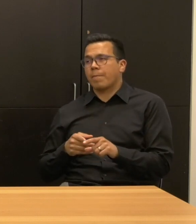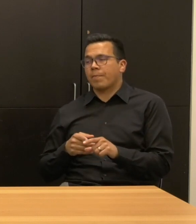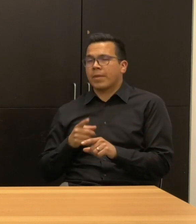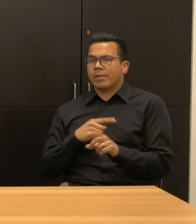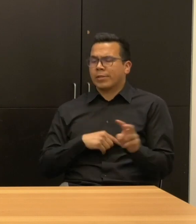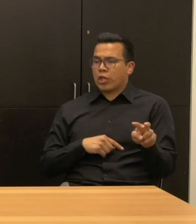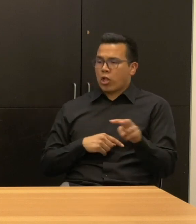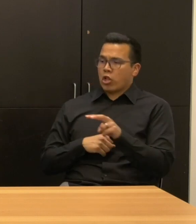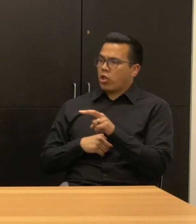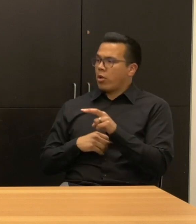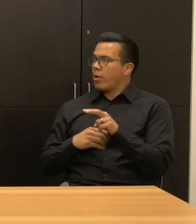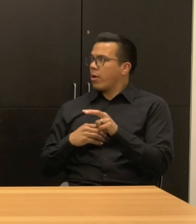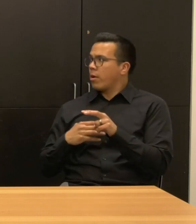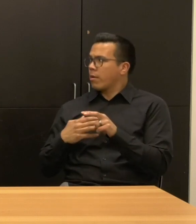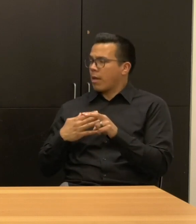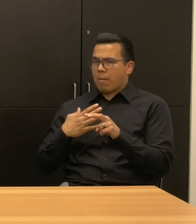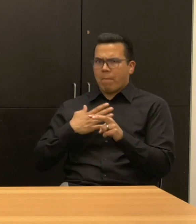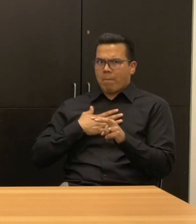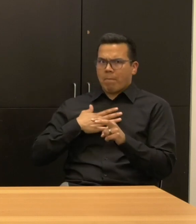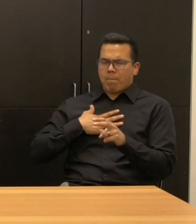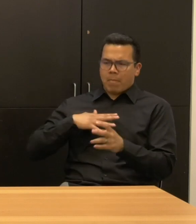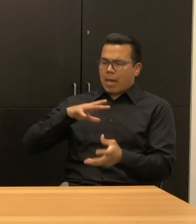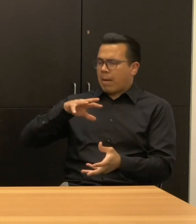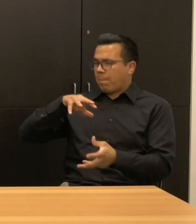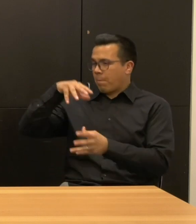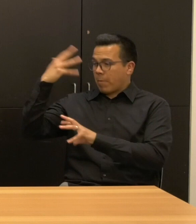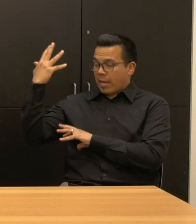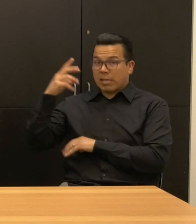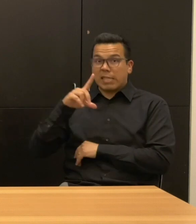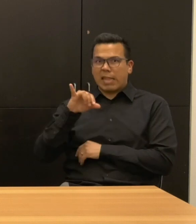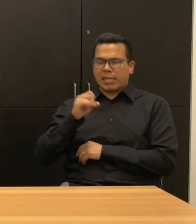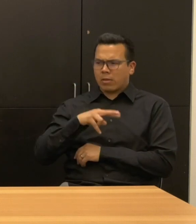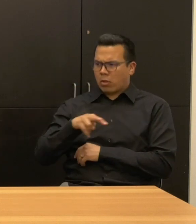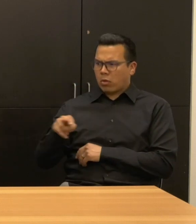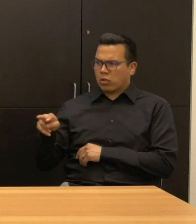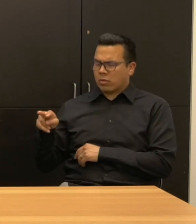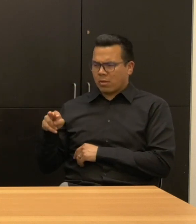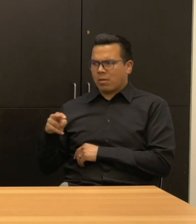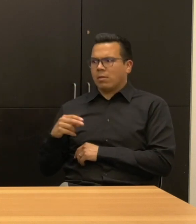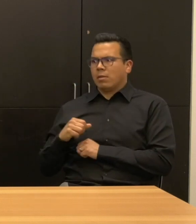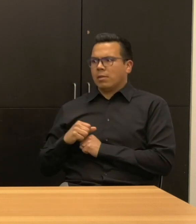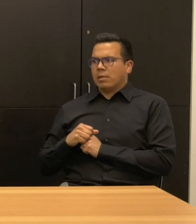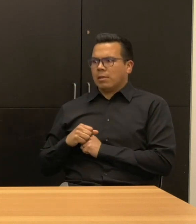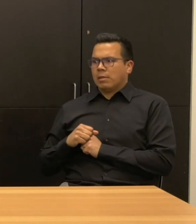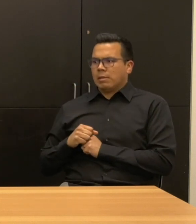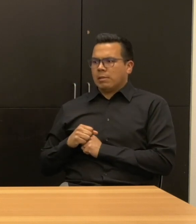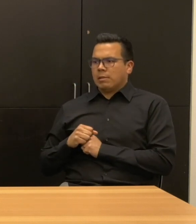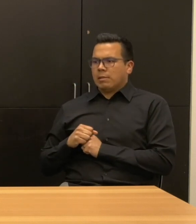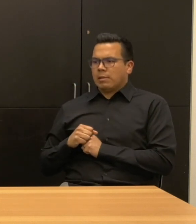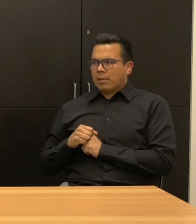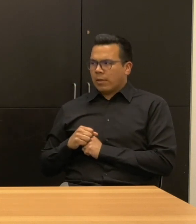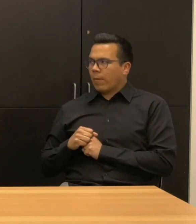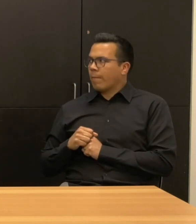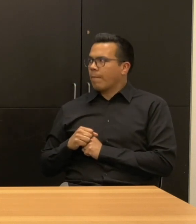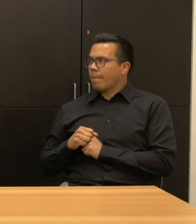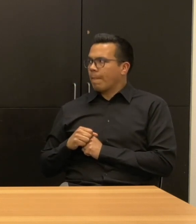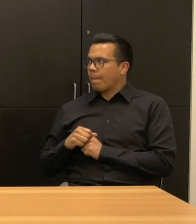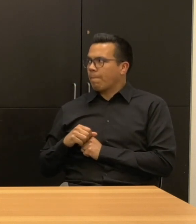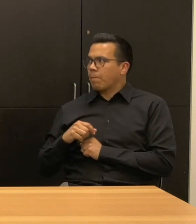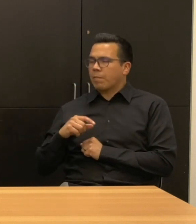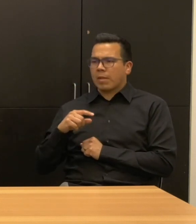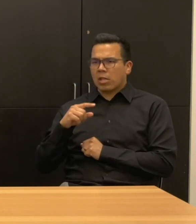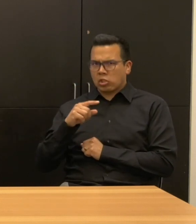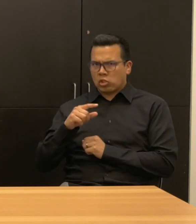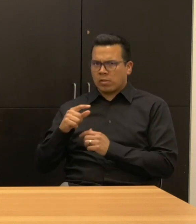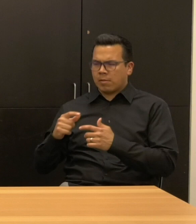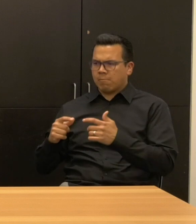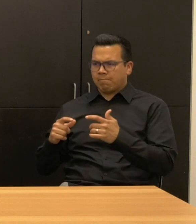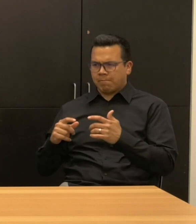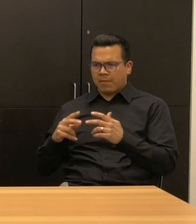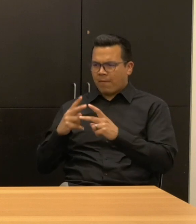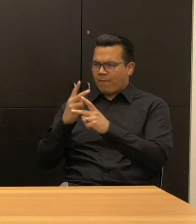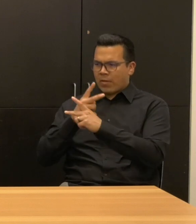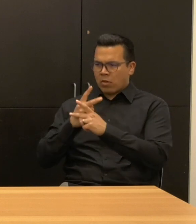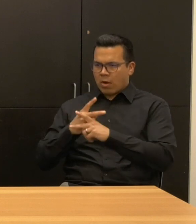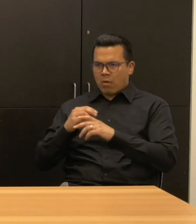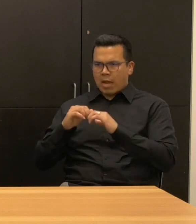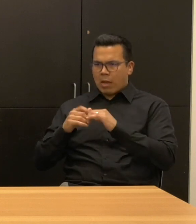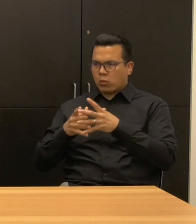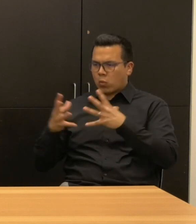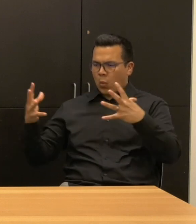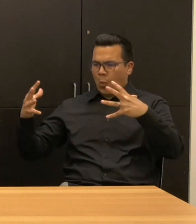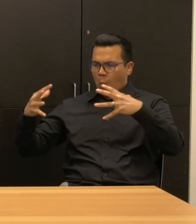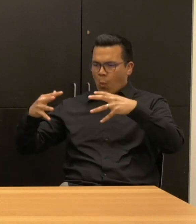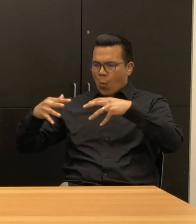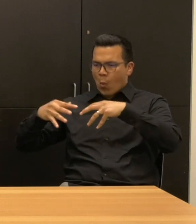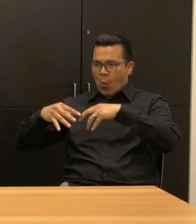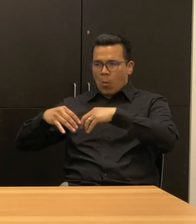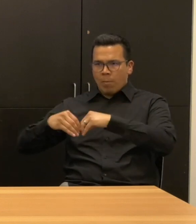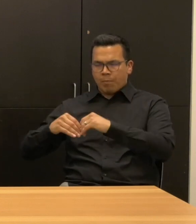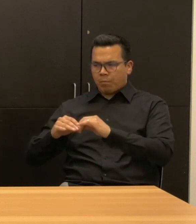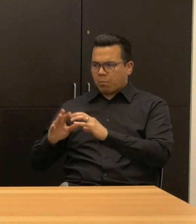this world of chaos, she managed to bring us together in a way that was really much